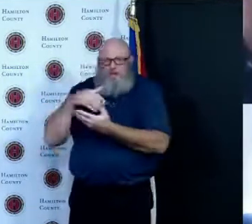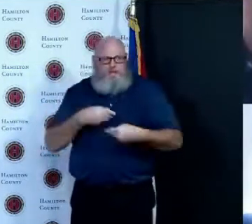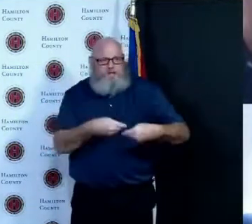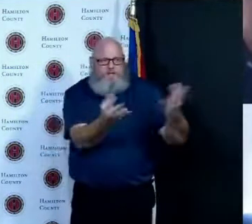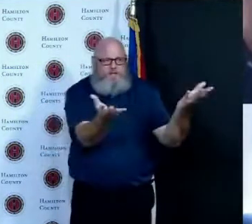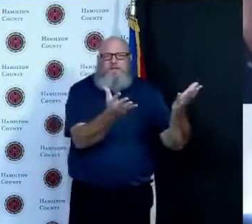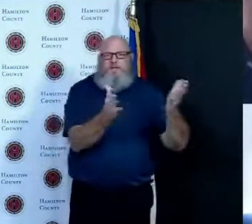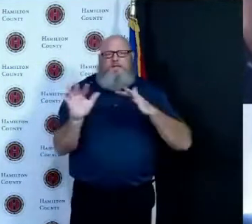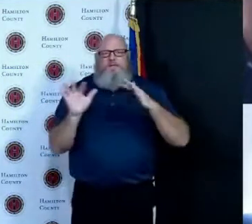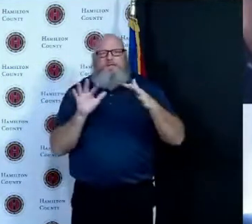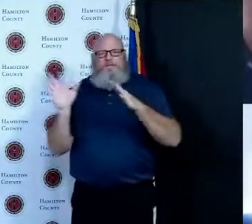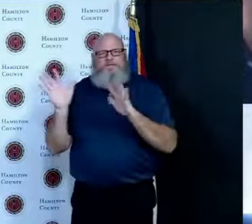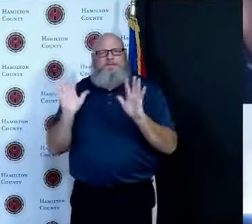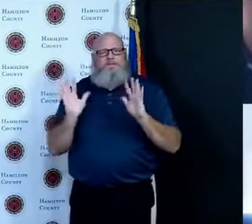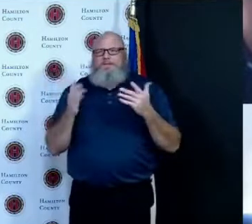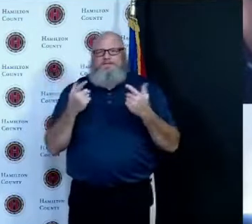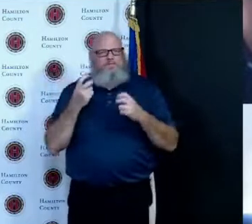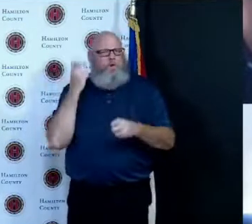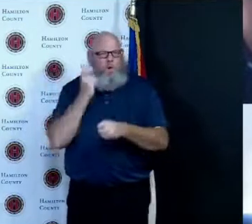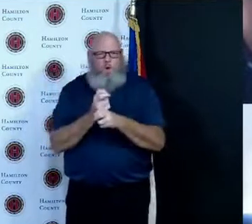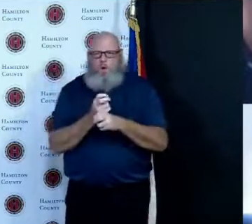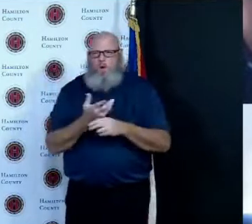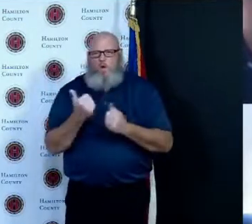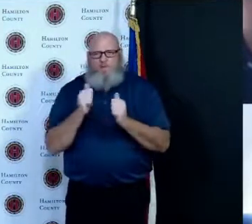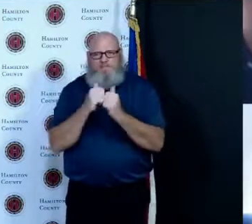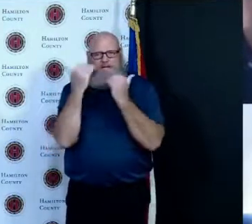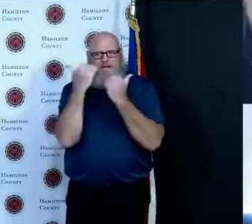number of doses we're getting and we're optimistic that we're going to get more here in the future